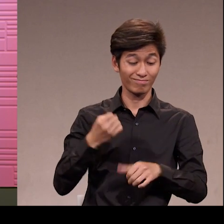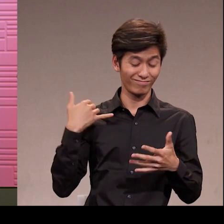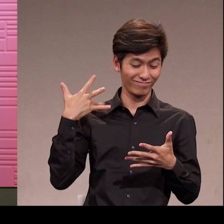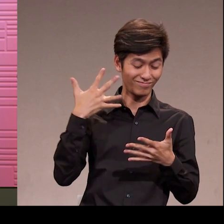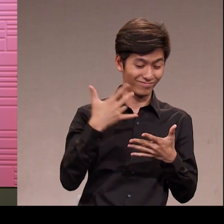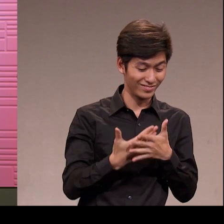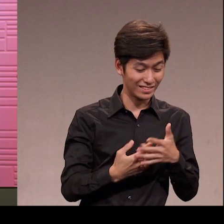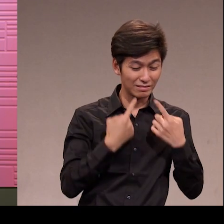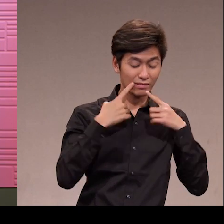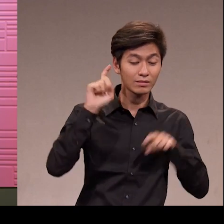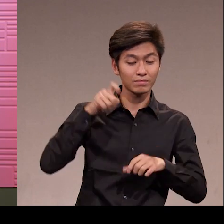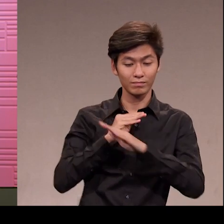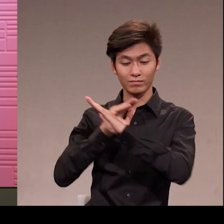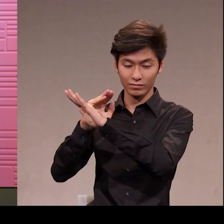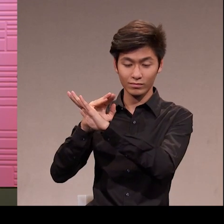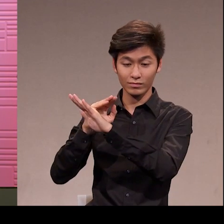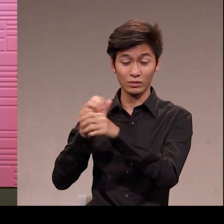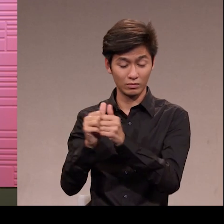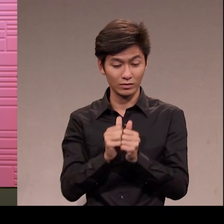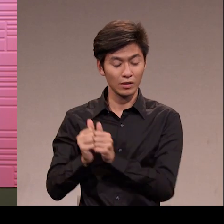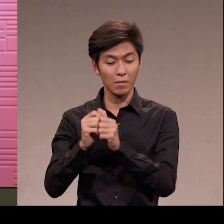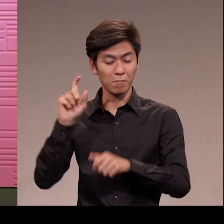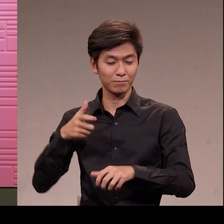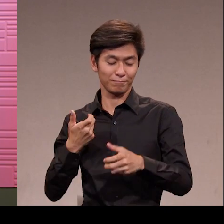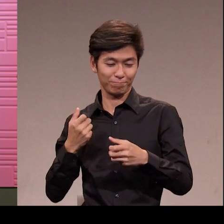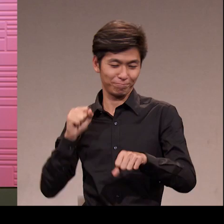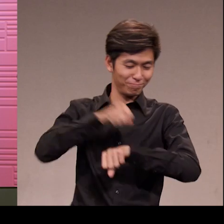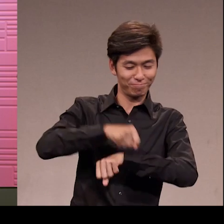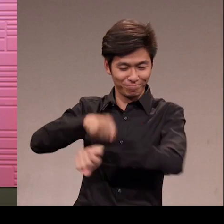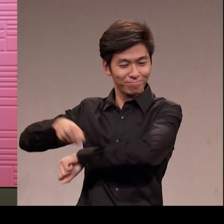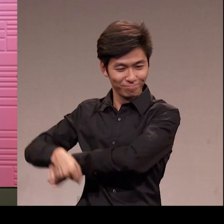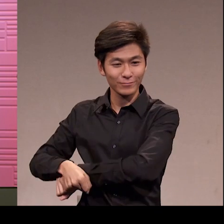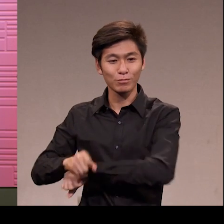and together, we conquer many more new peaks, so that for the next 50 years